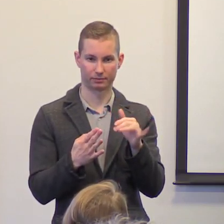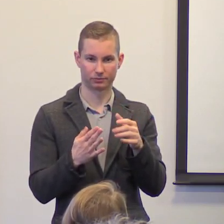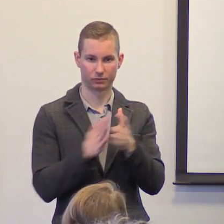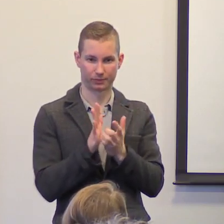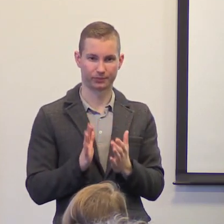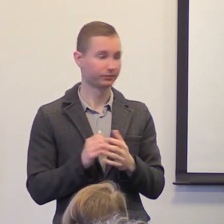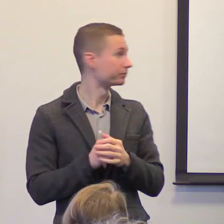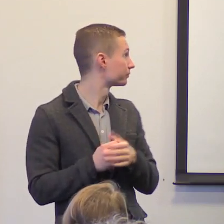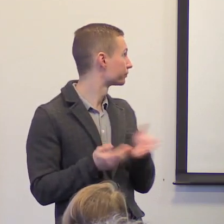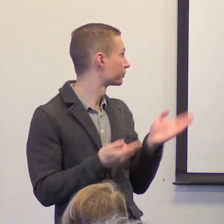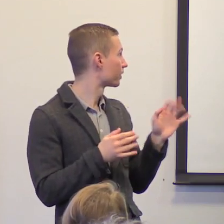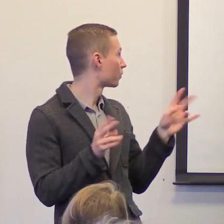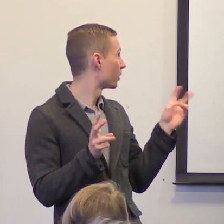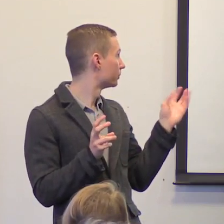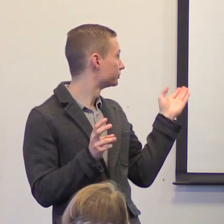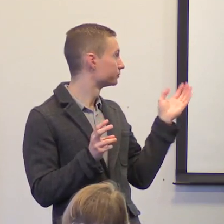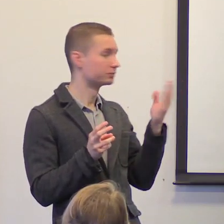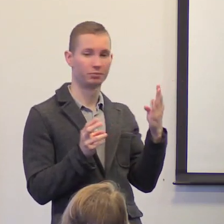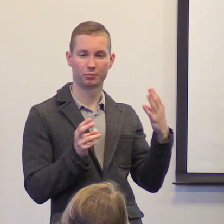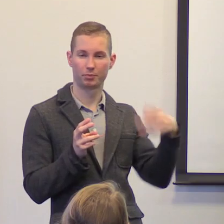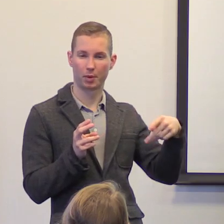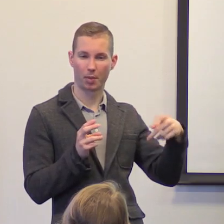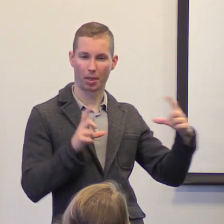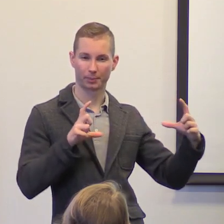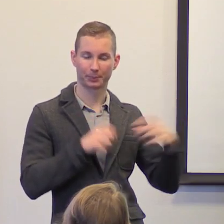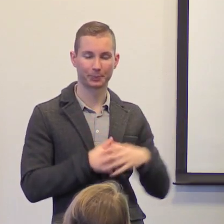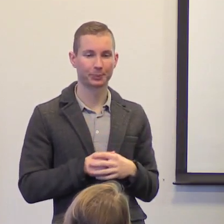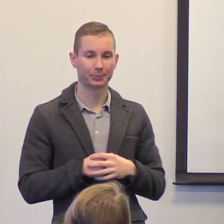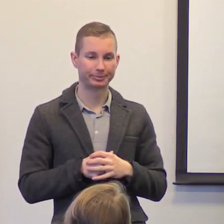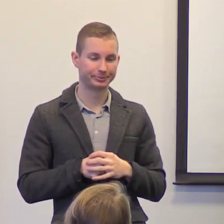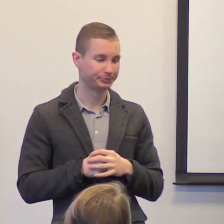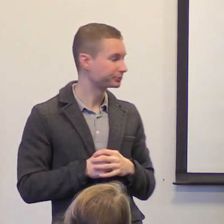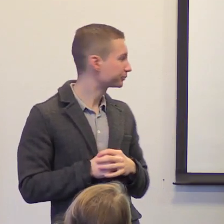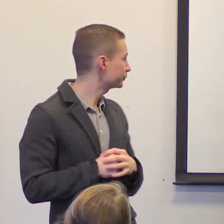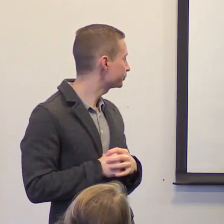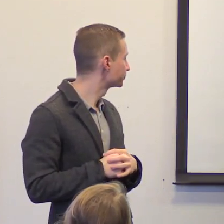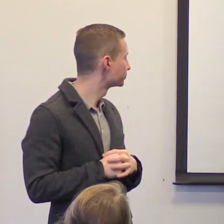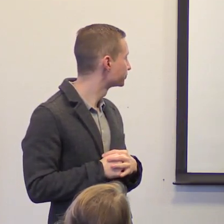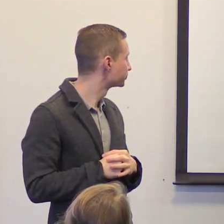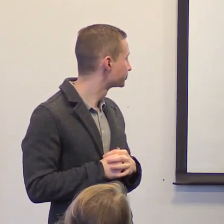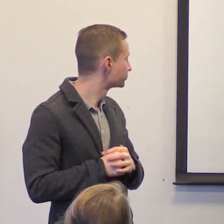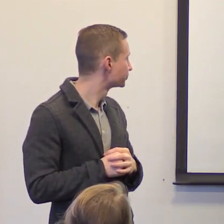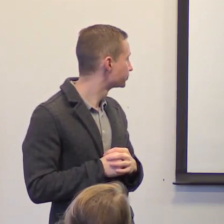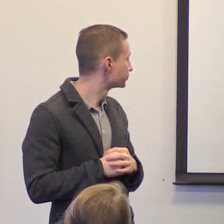star on our constitutional constellation, it is that no official, high or petty, can